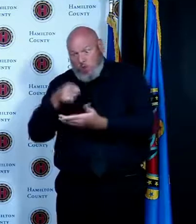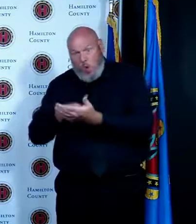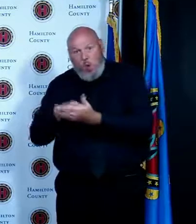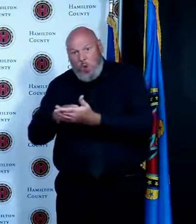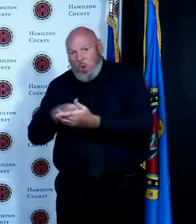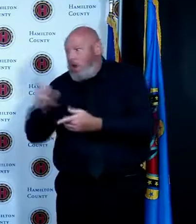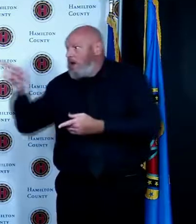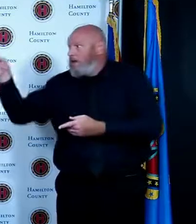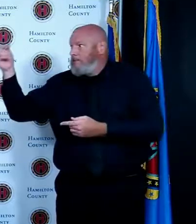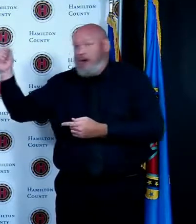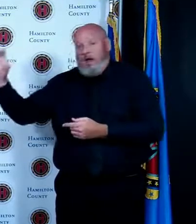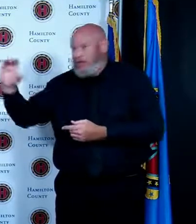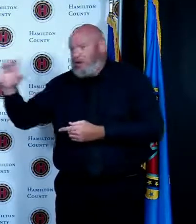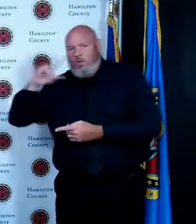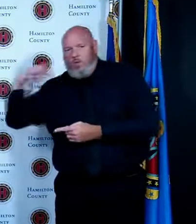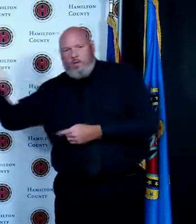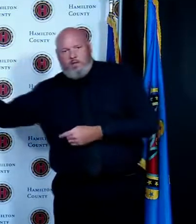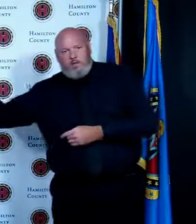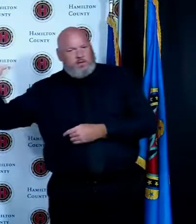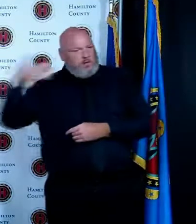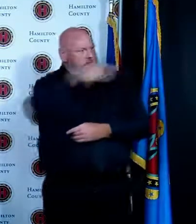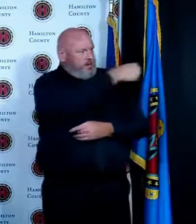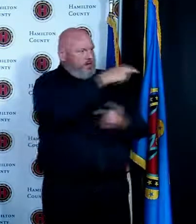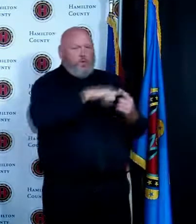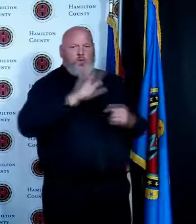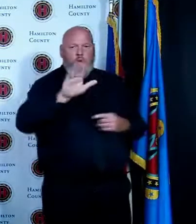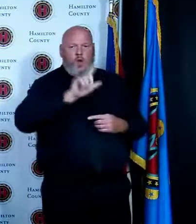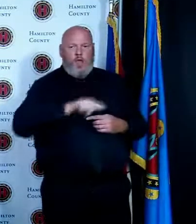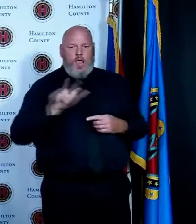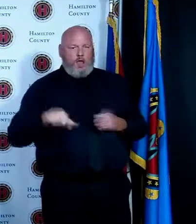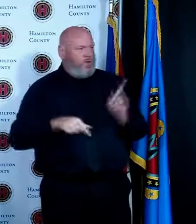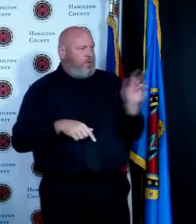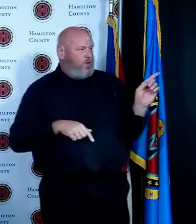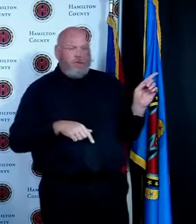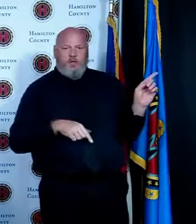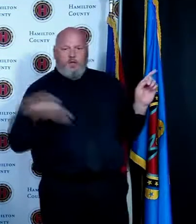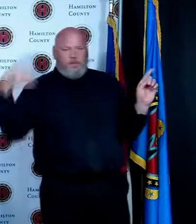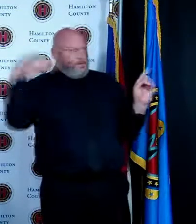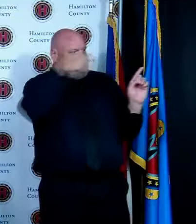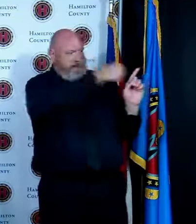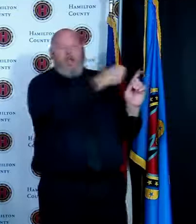Covid-19. so I'll keep you up to date as to the rfp process we're trying to